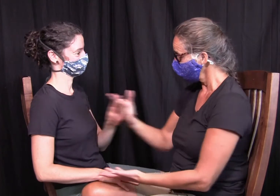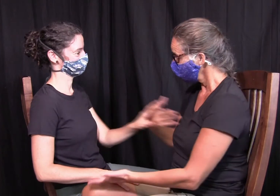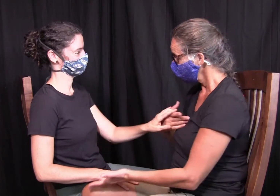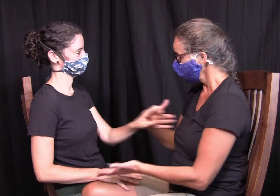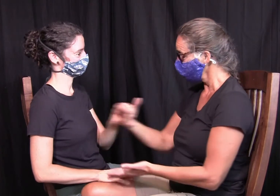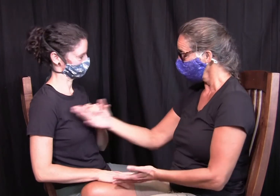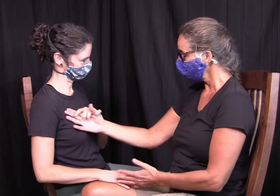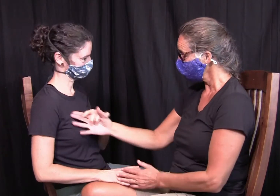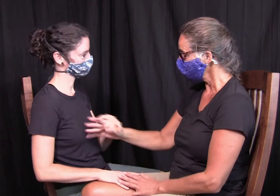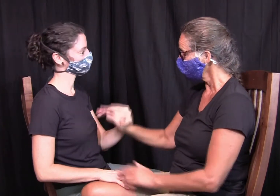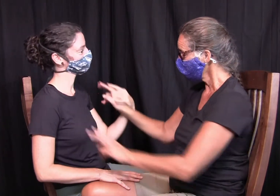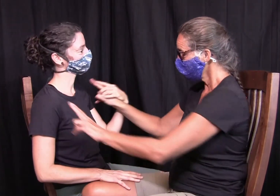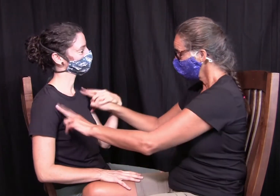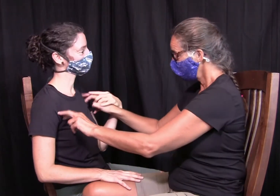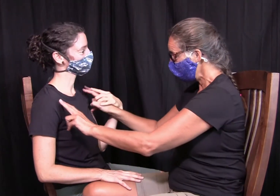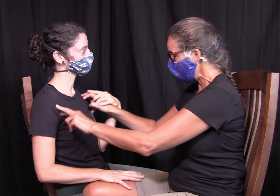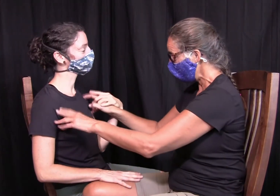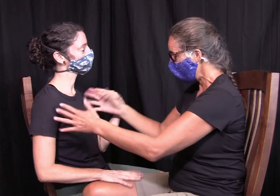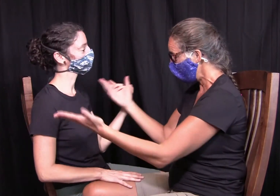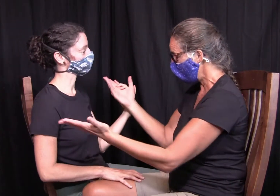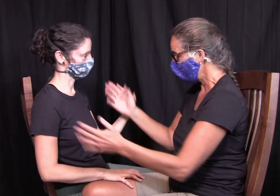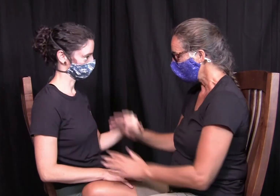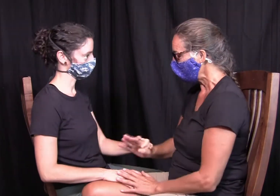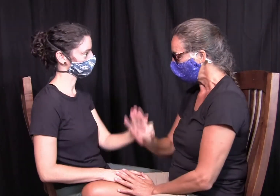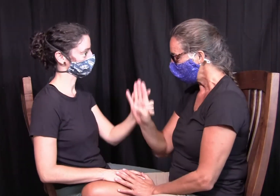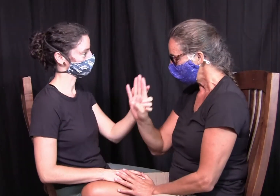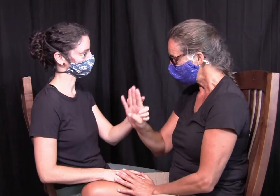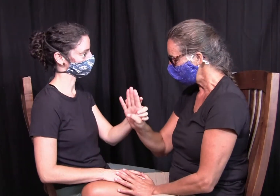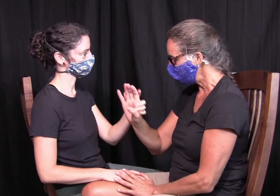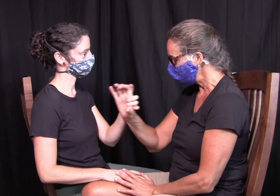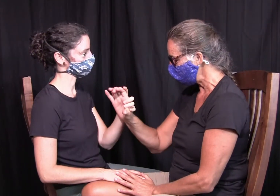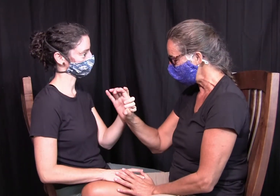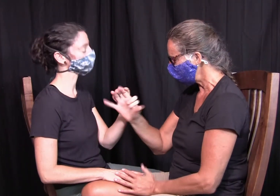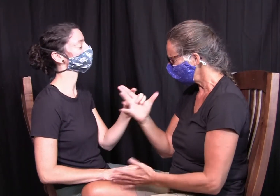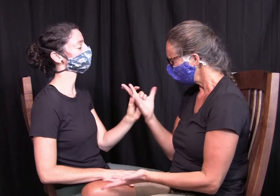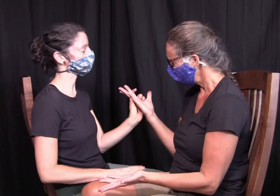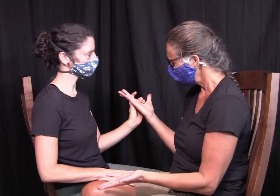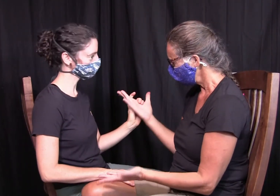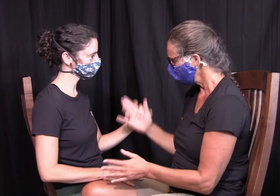[Jelica] Today we will cover backchanneling, which I abbreviate as BC.